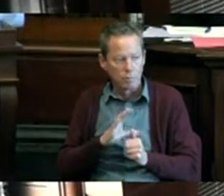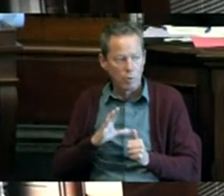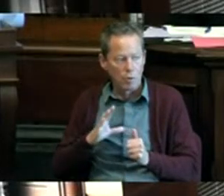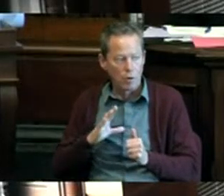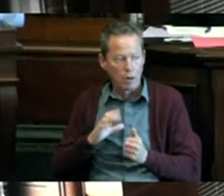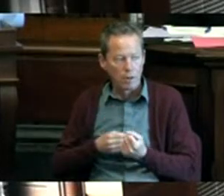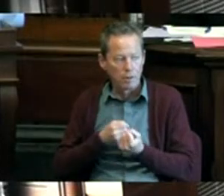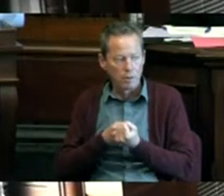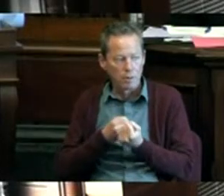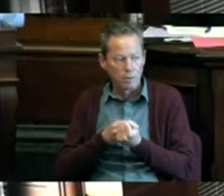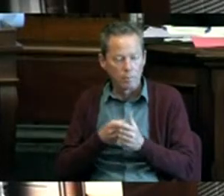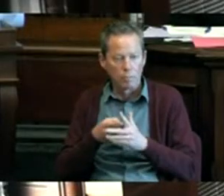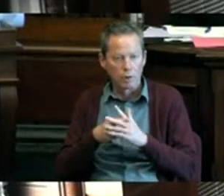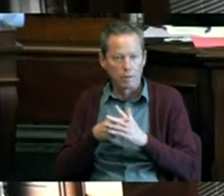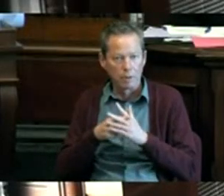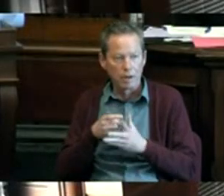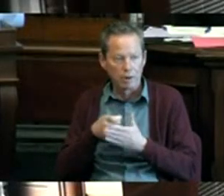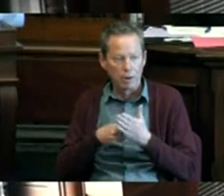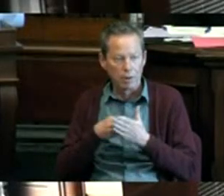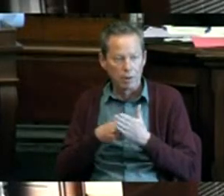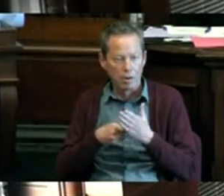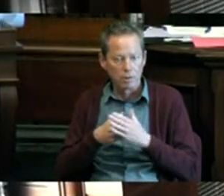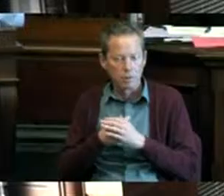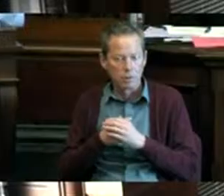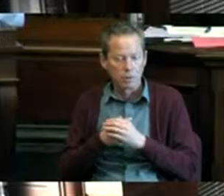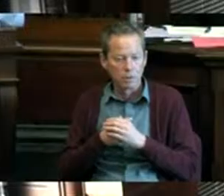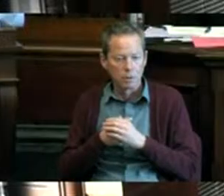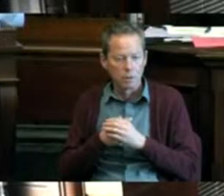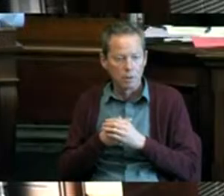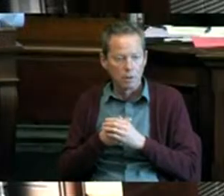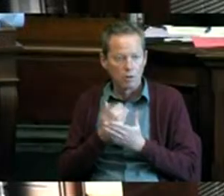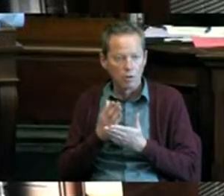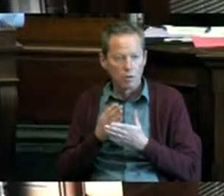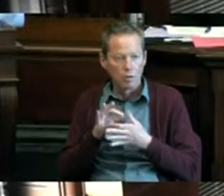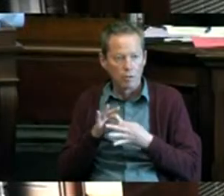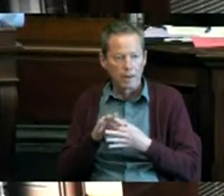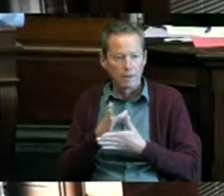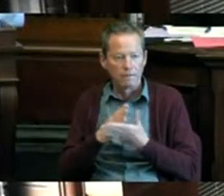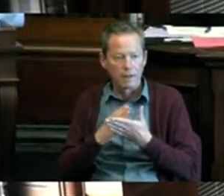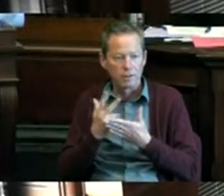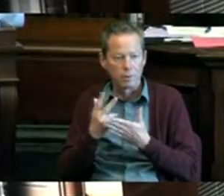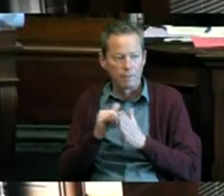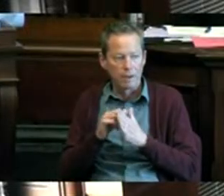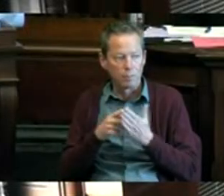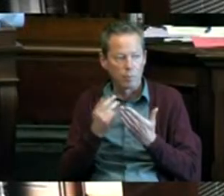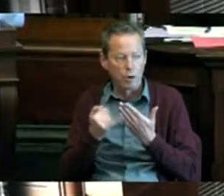already to the Rochester Joint School Construction Board to